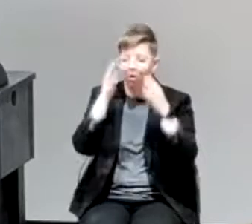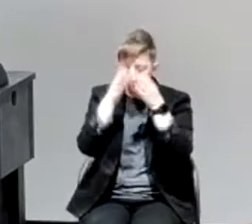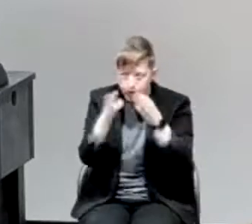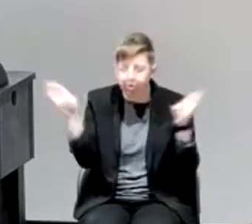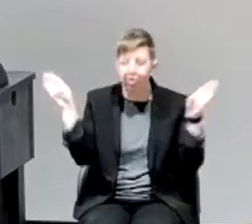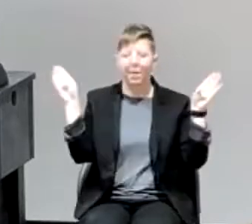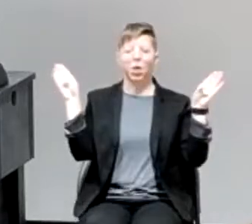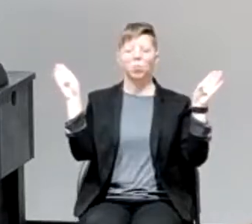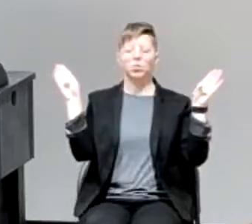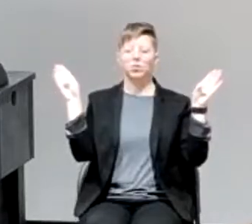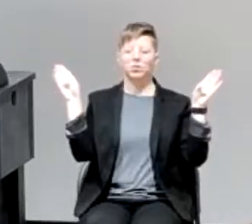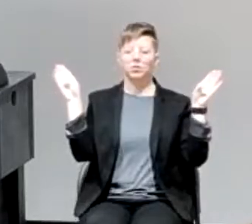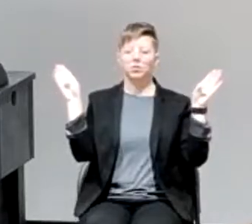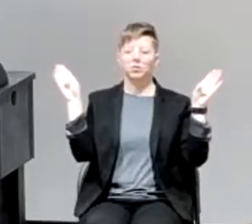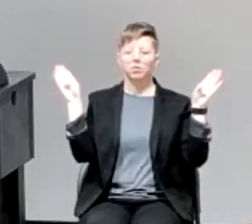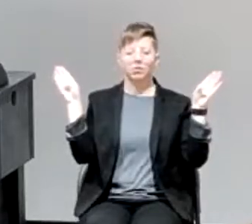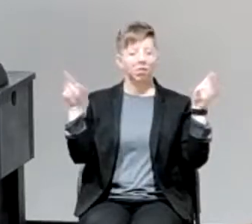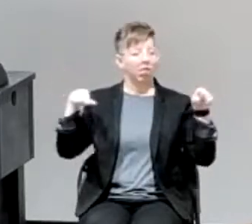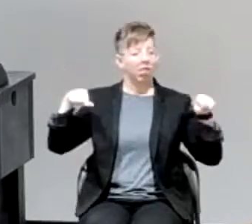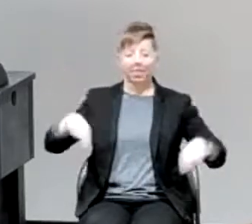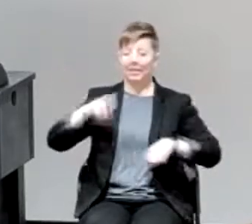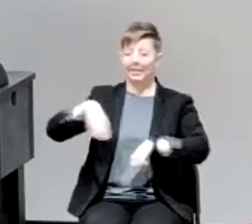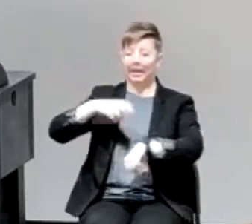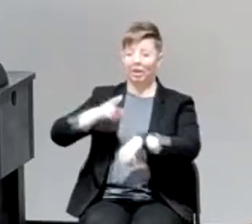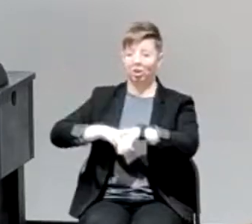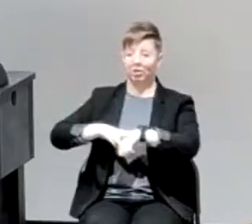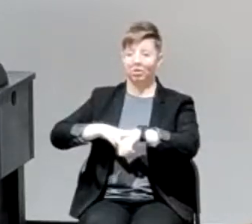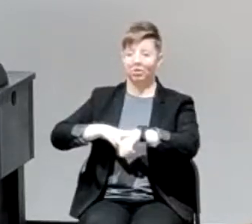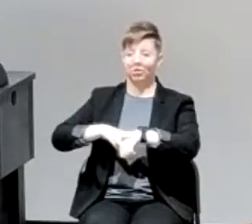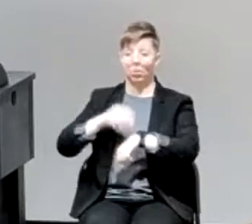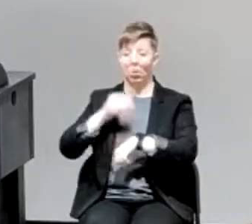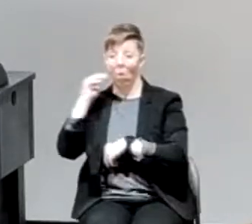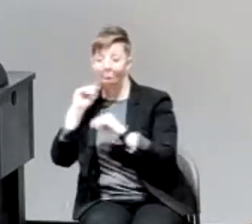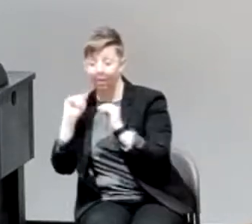We have bill head winds and let me just share with you a few of the ones that are true for me.